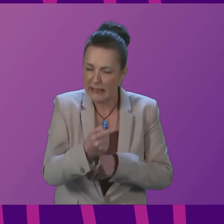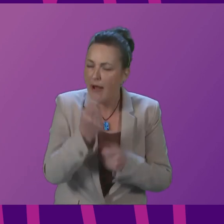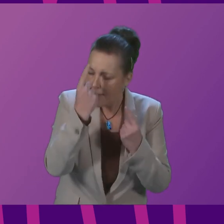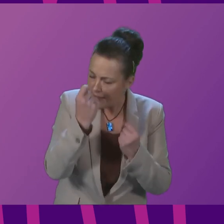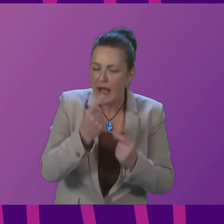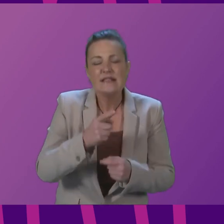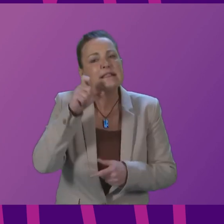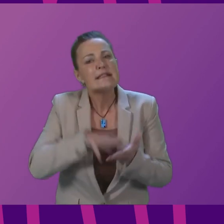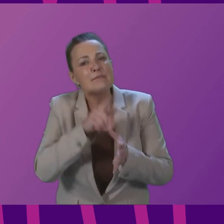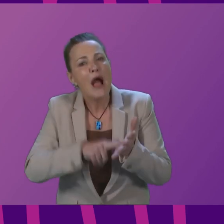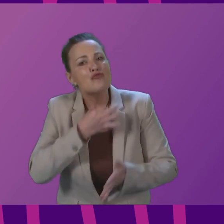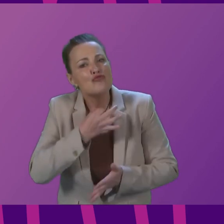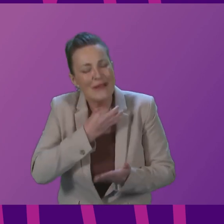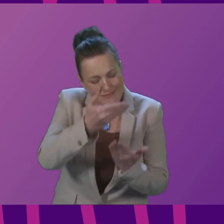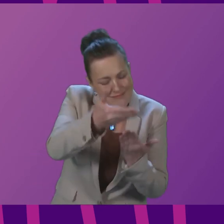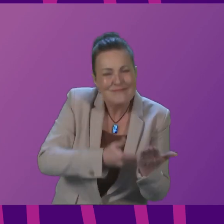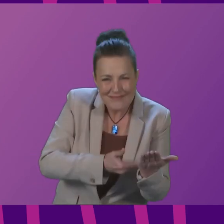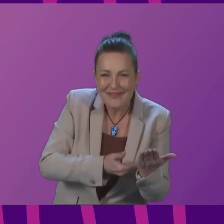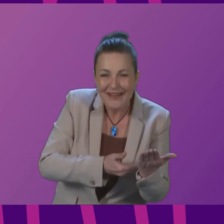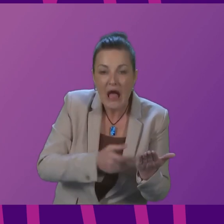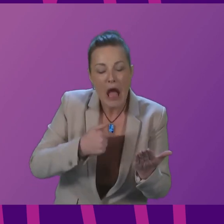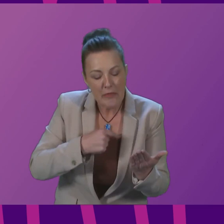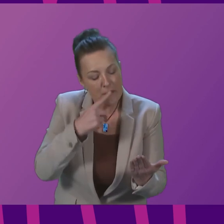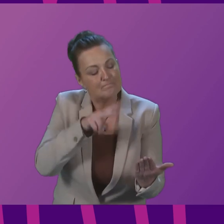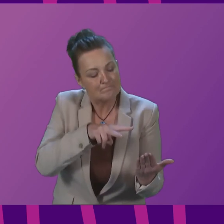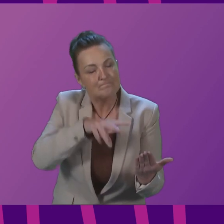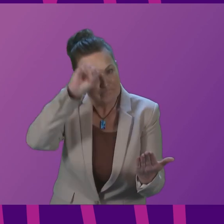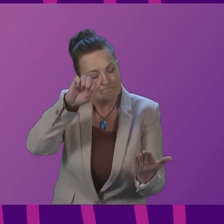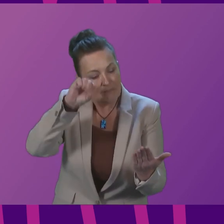“paper and have noted and accepted the various technical and commercial risks identified